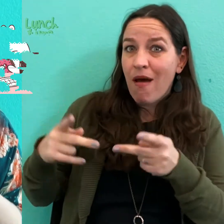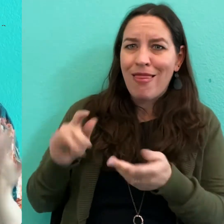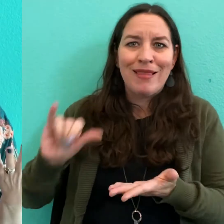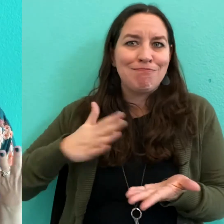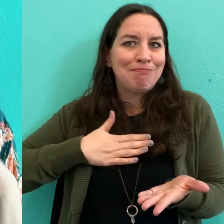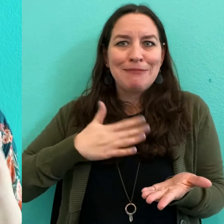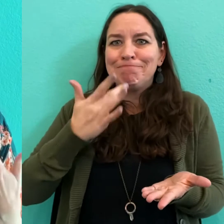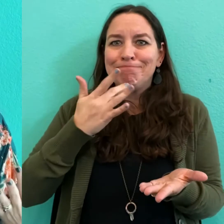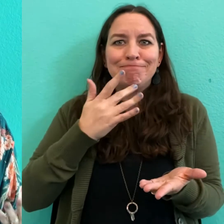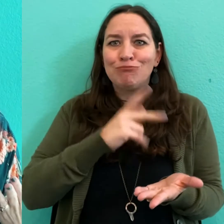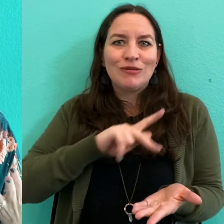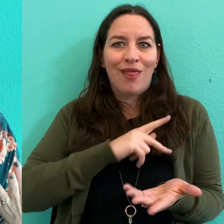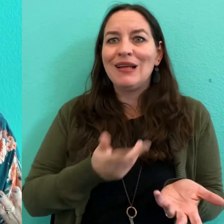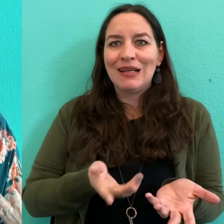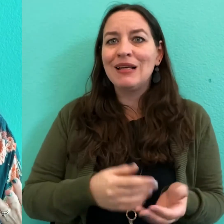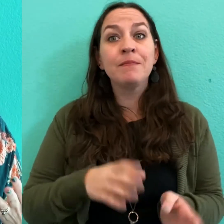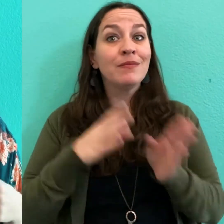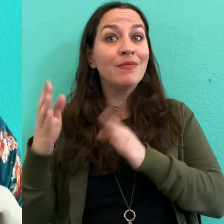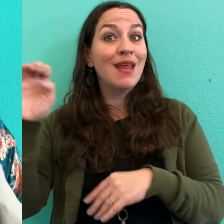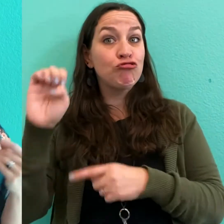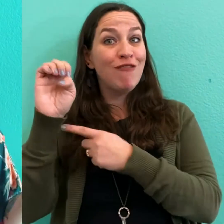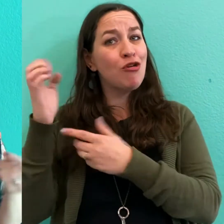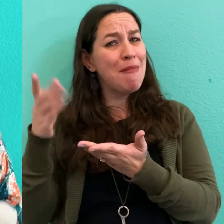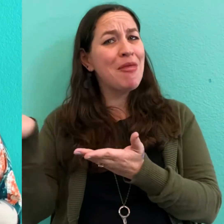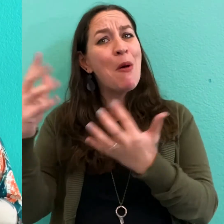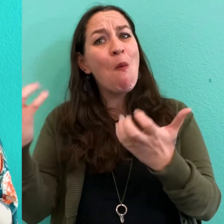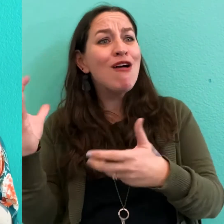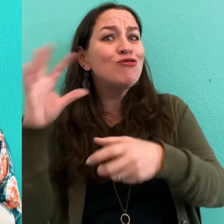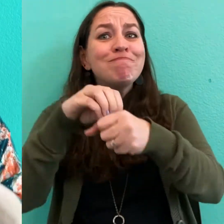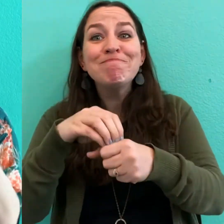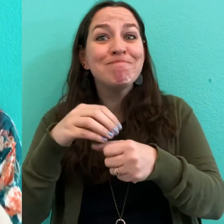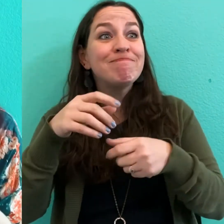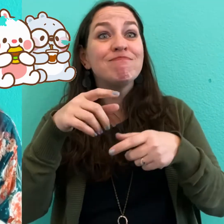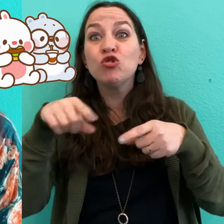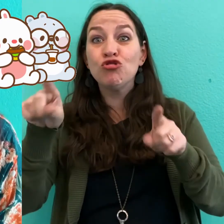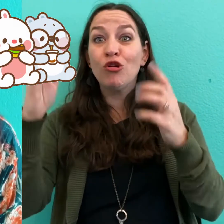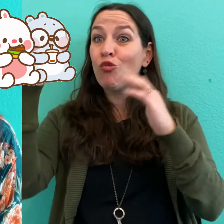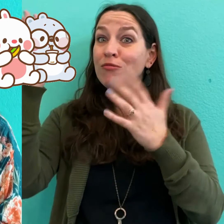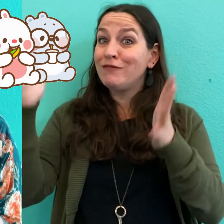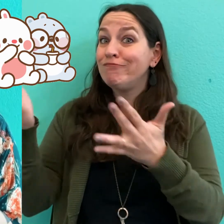I just know. I just know I'm going to need to be alone. Whereas an extrovert might want to eat with the participants or might be